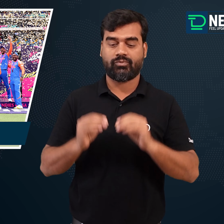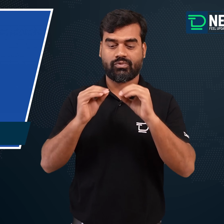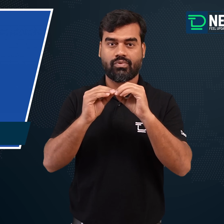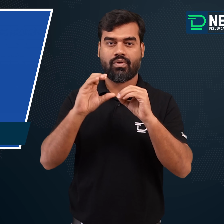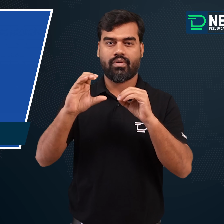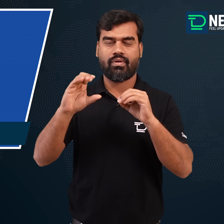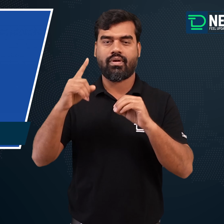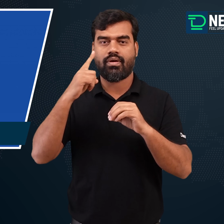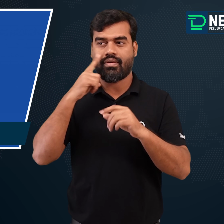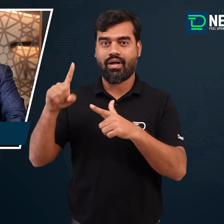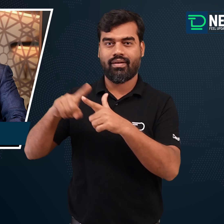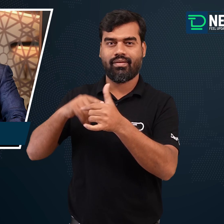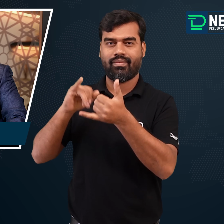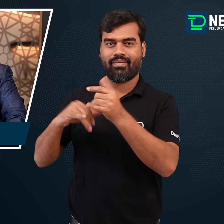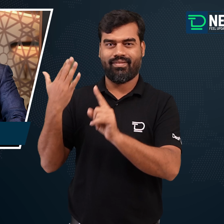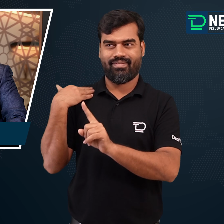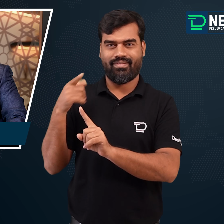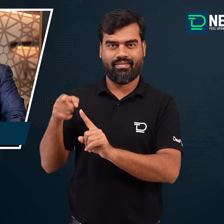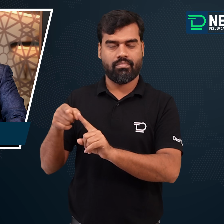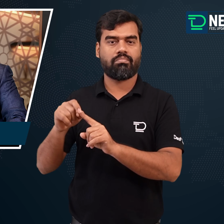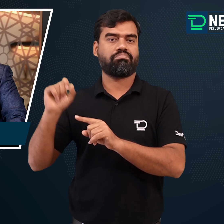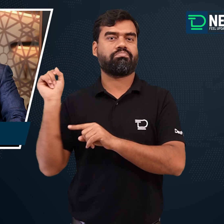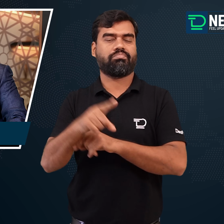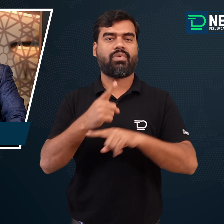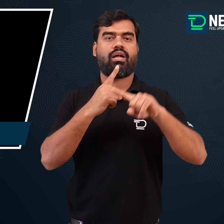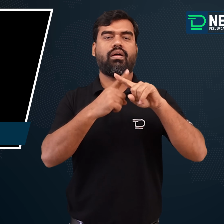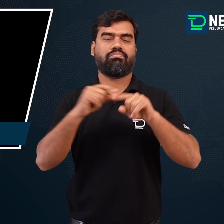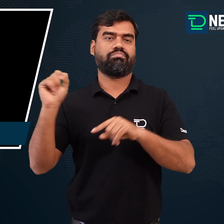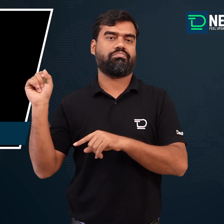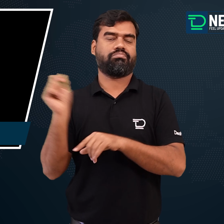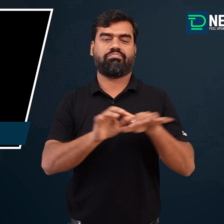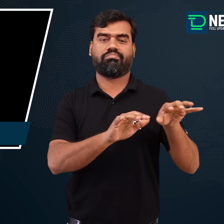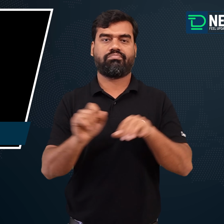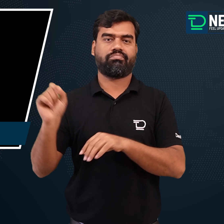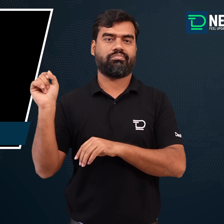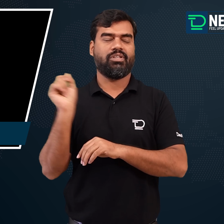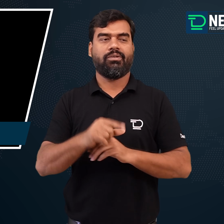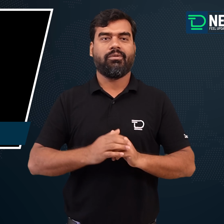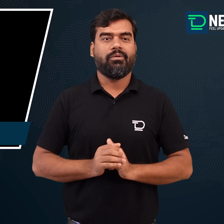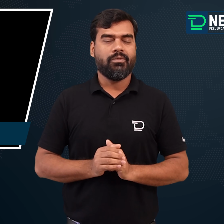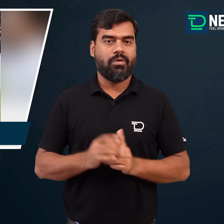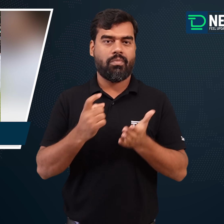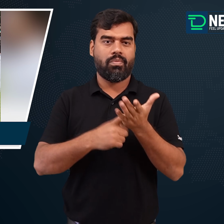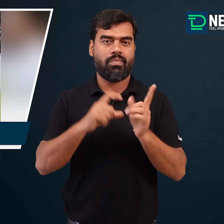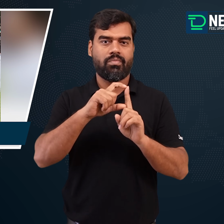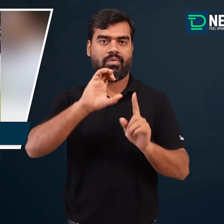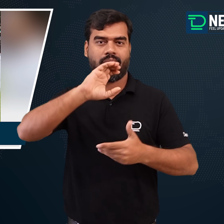Jay Shah posted a message for Rahul Dravid